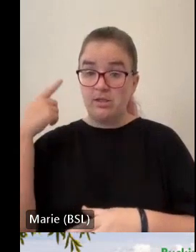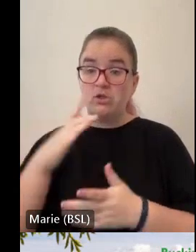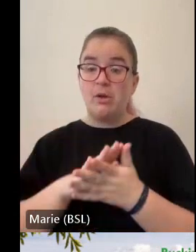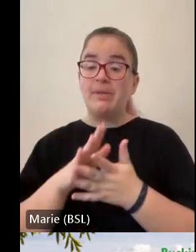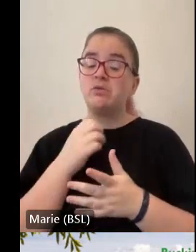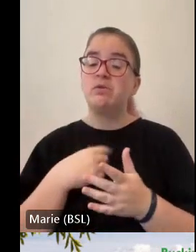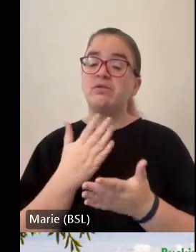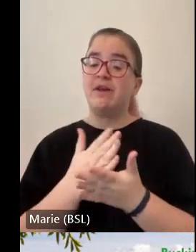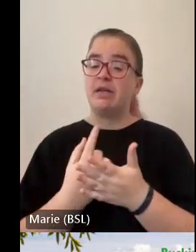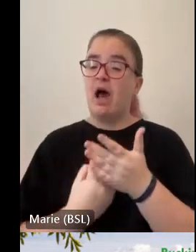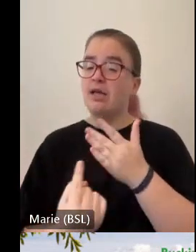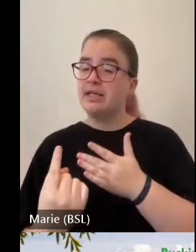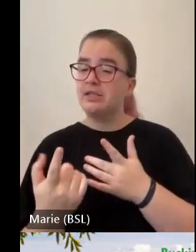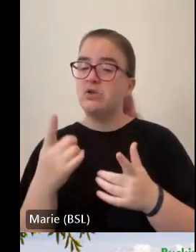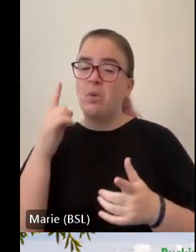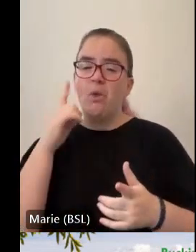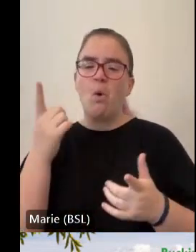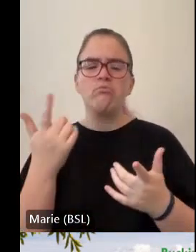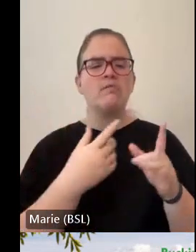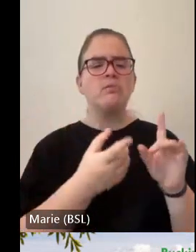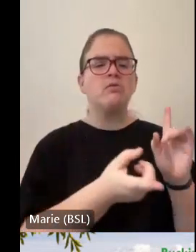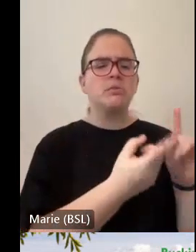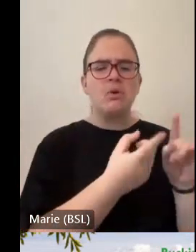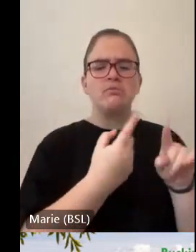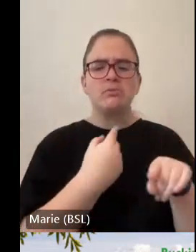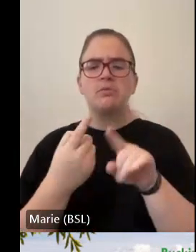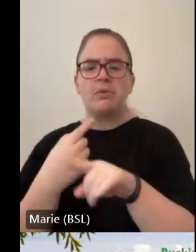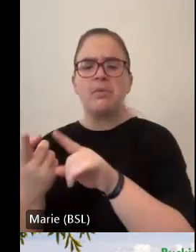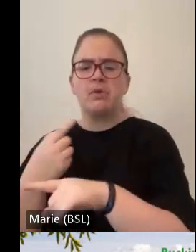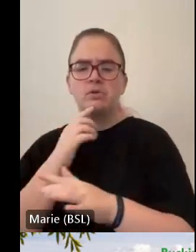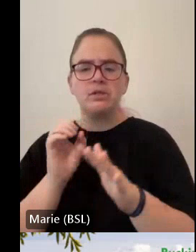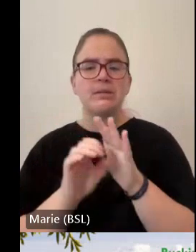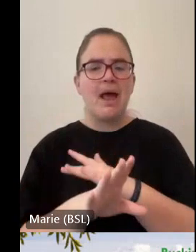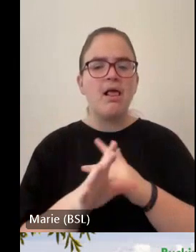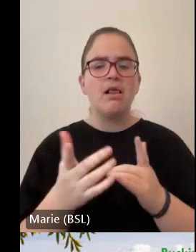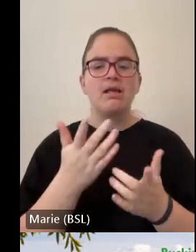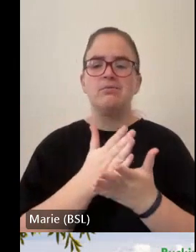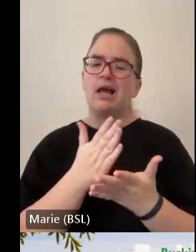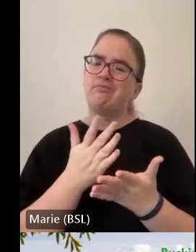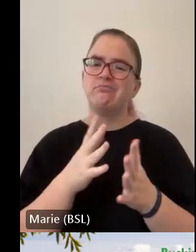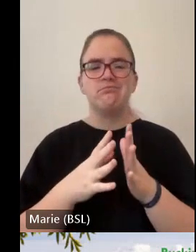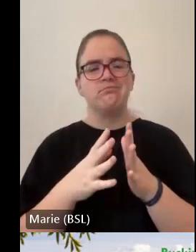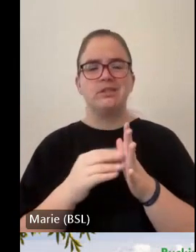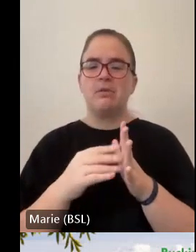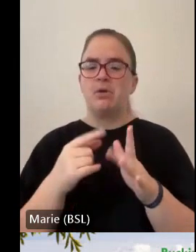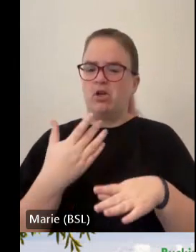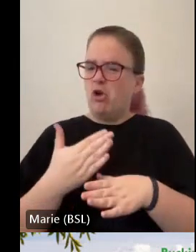And so she saw this responding to the mail as a sort of job. Really. And it gave her a sense of purpose.